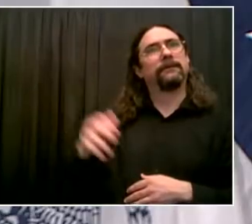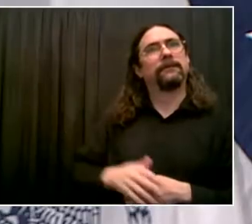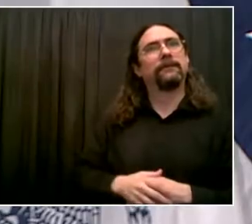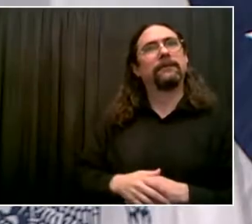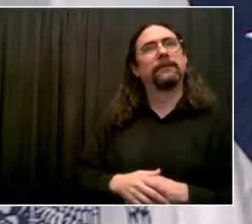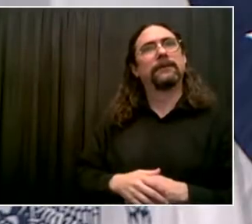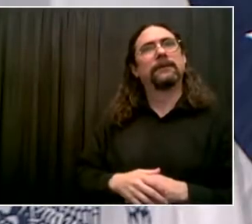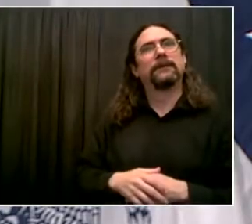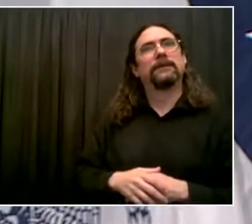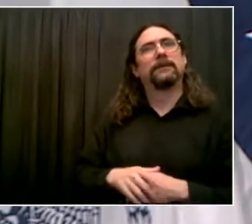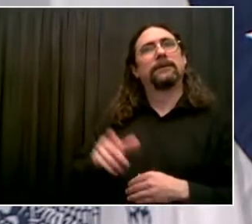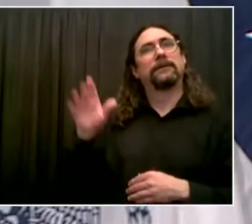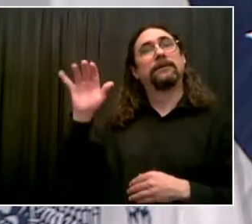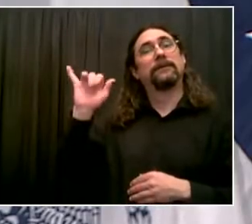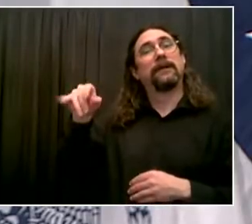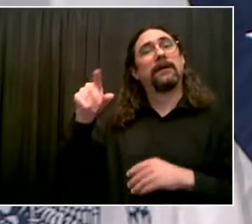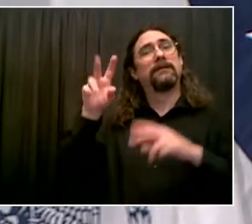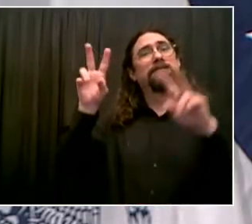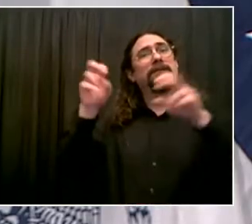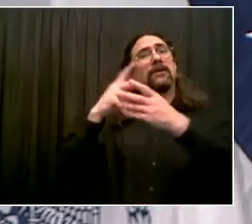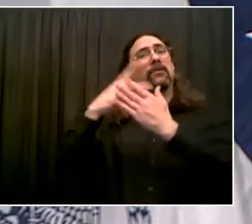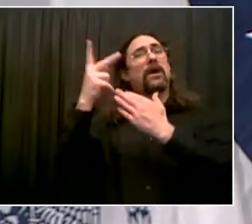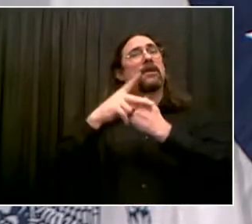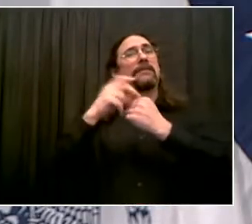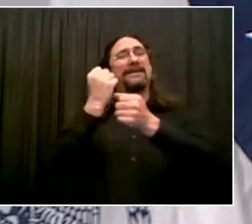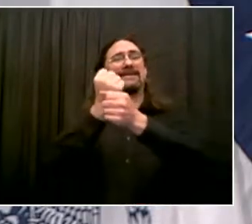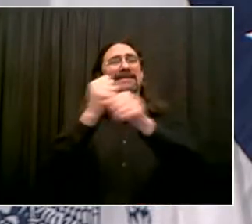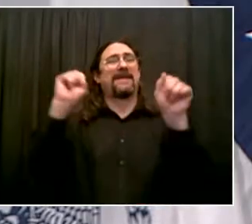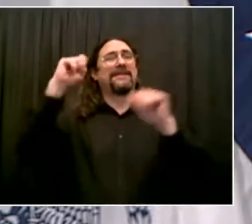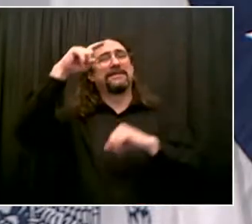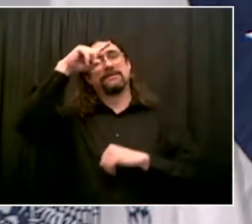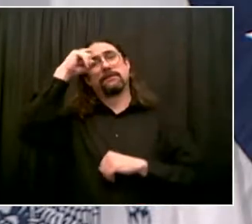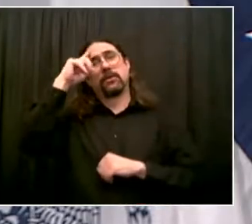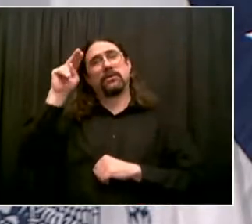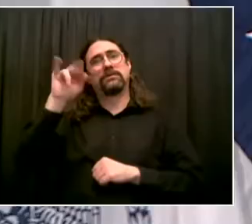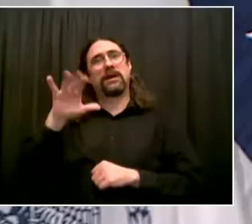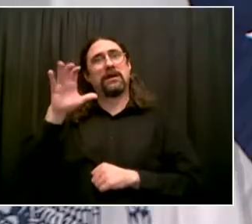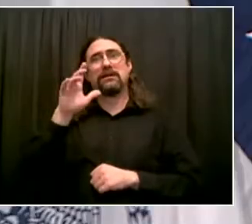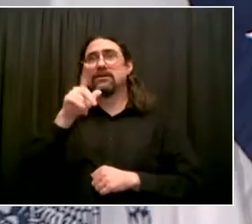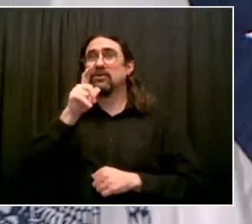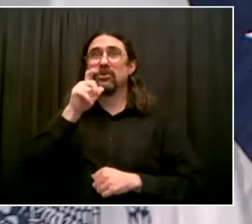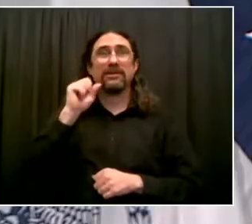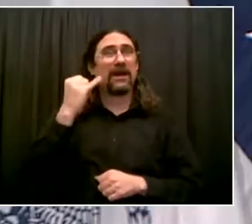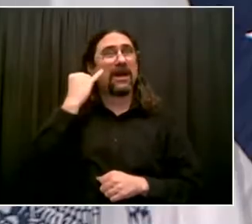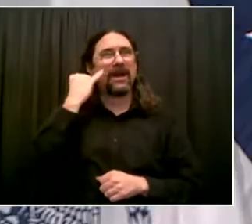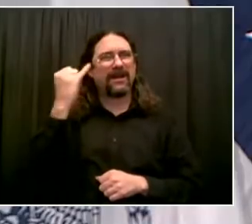ENGINEERED THE PLAN,S AFE SUMMER NYC HAS BEEN REALLY HIS BRAIN CHILD AND HE'S PUT TOGETHER ALL